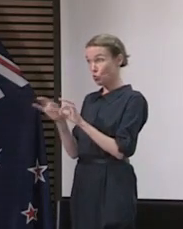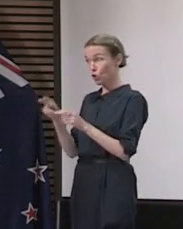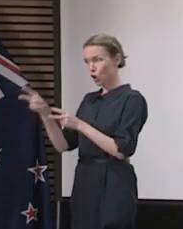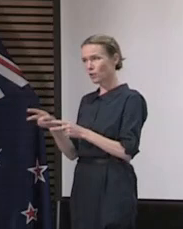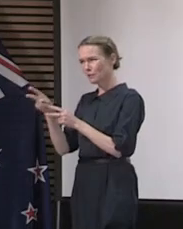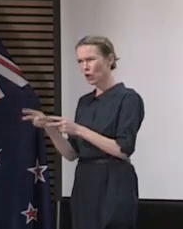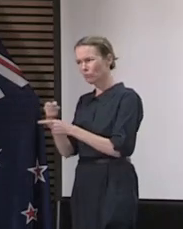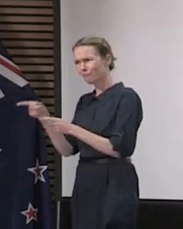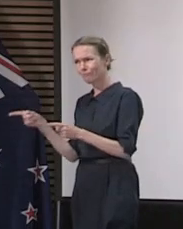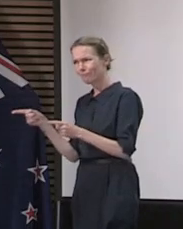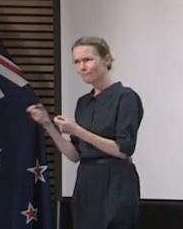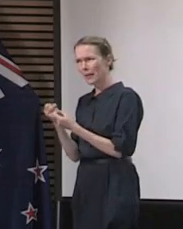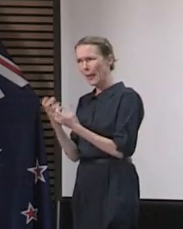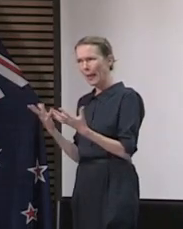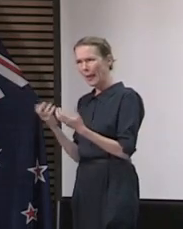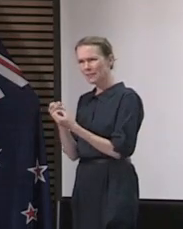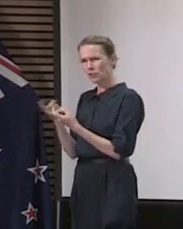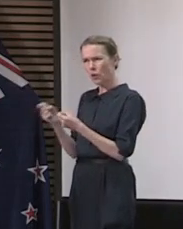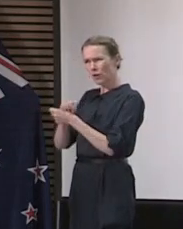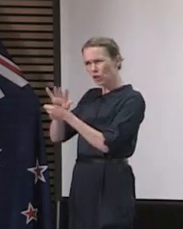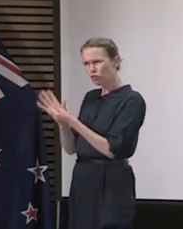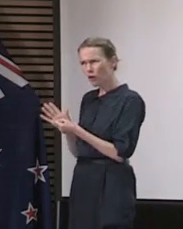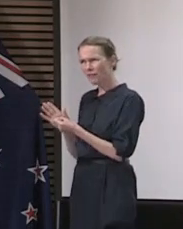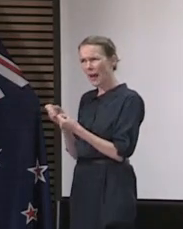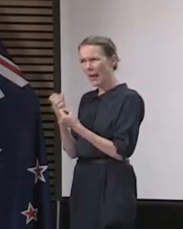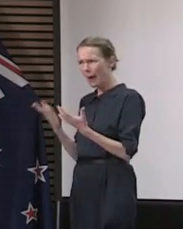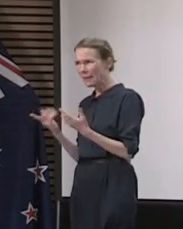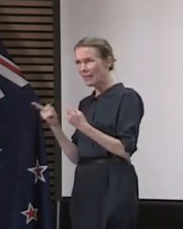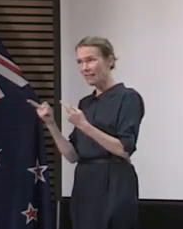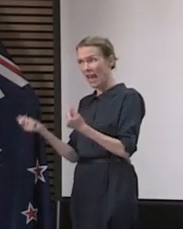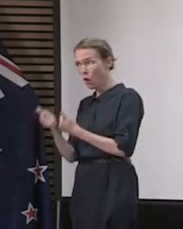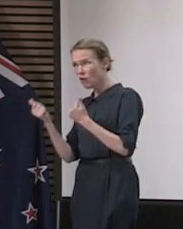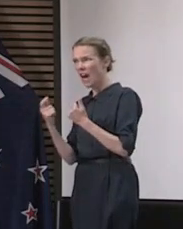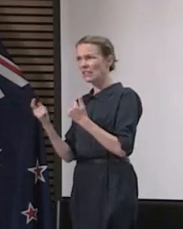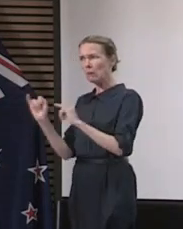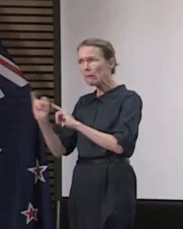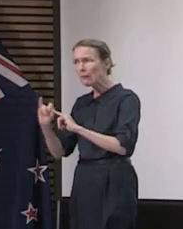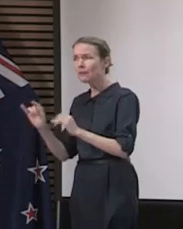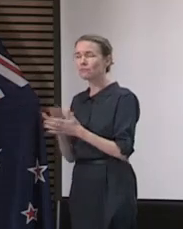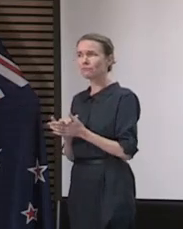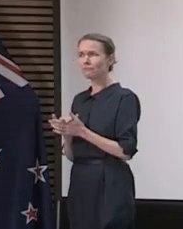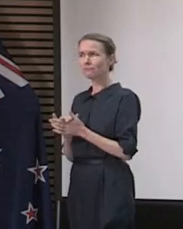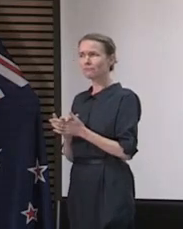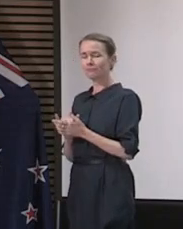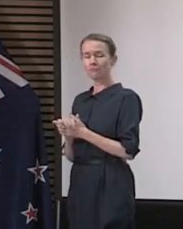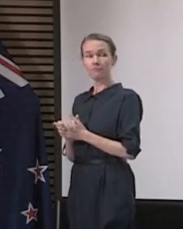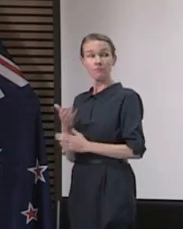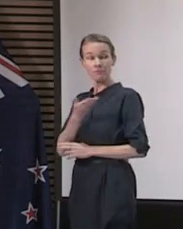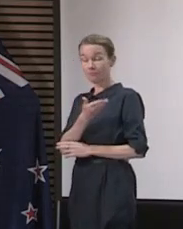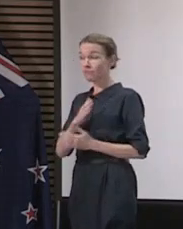confirmed, probable cases, and what their conditions are? I don't have that information. I will seek out that information and we can make that available.